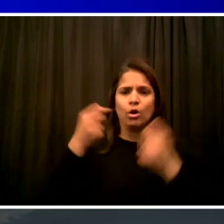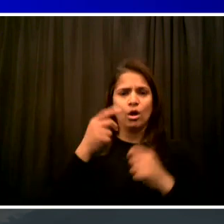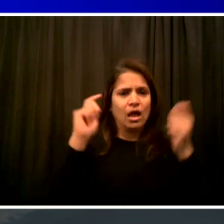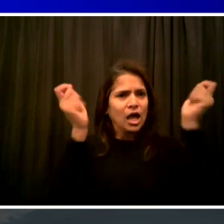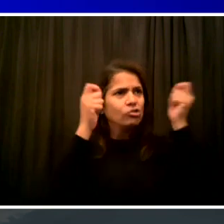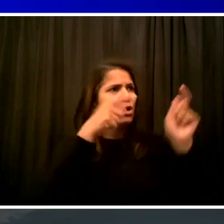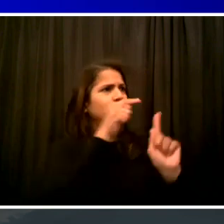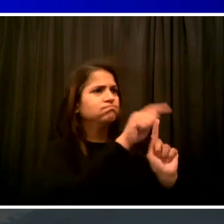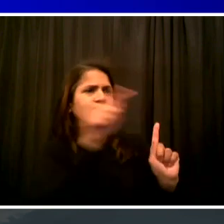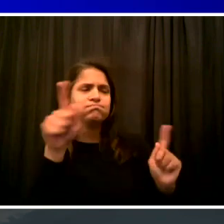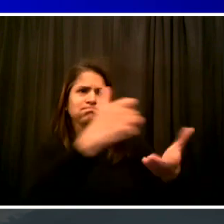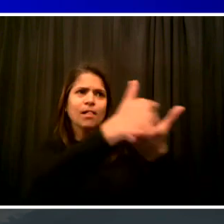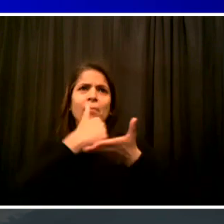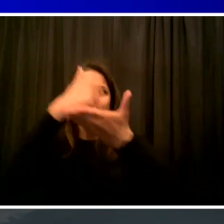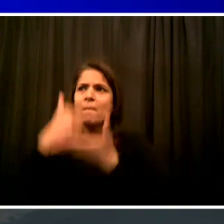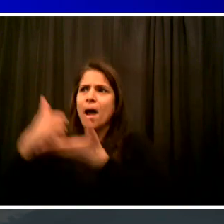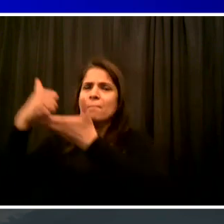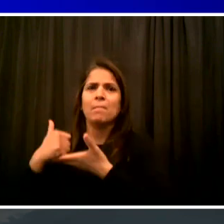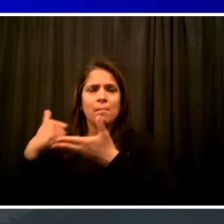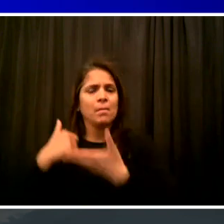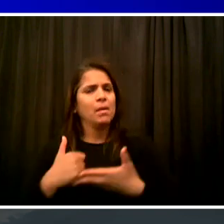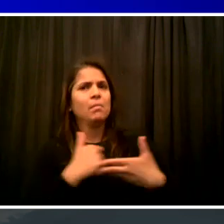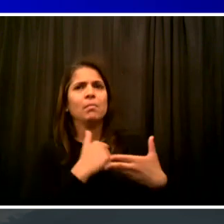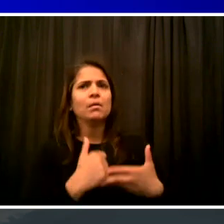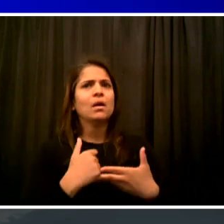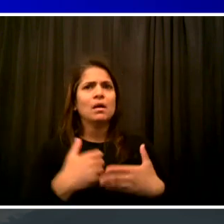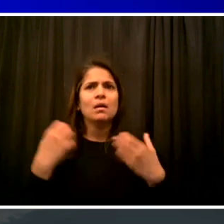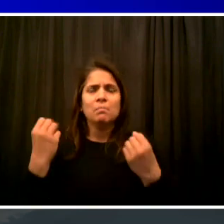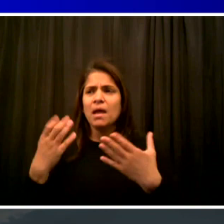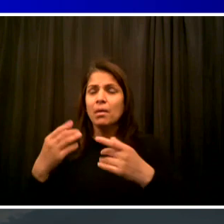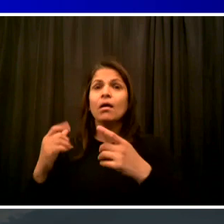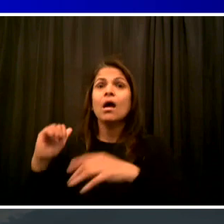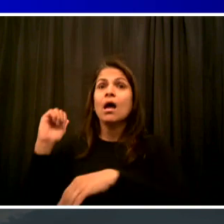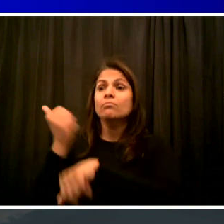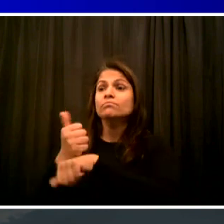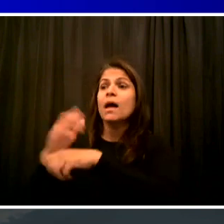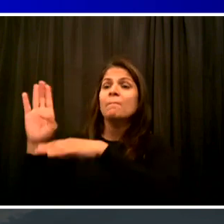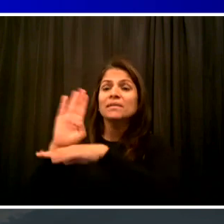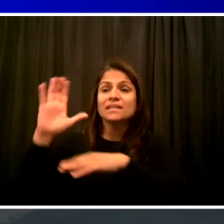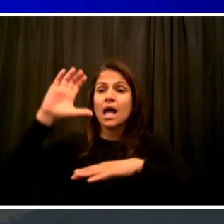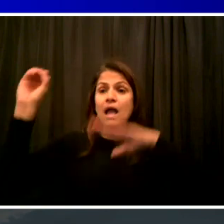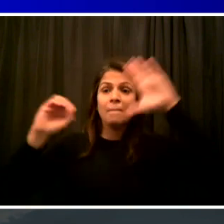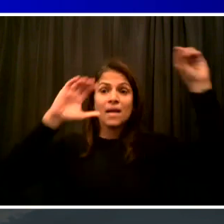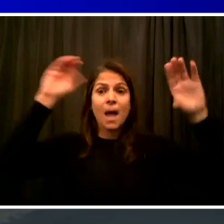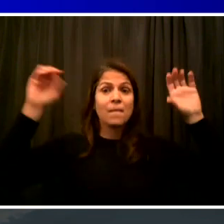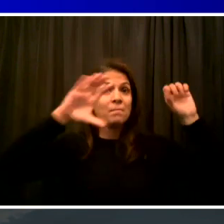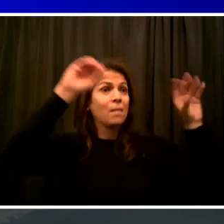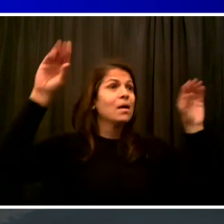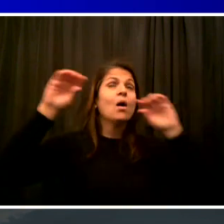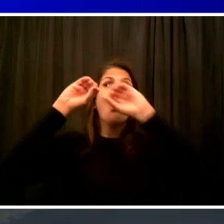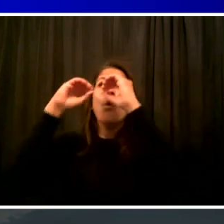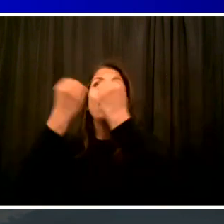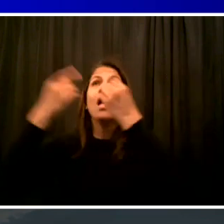UP. WE TALK ABOUT THE HEROES IN THE FIGHT. WE HAVE SO MANY PEOPLE COME TO THE AID OF EVERYDAY